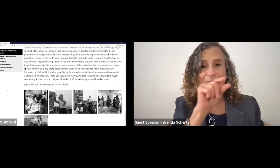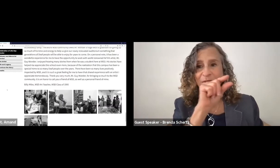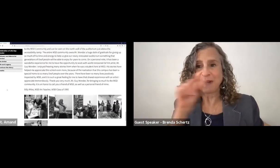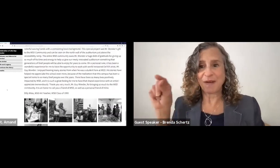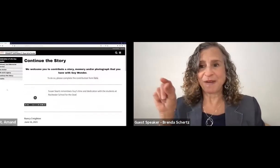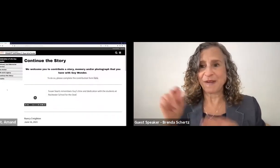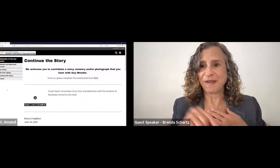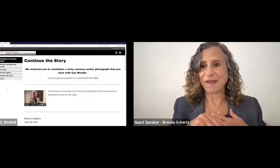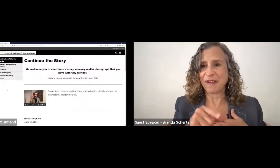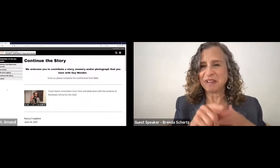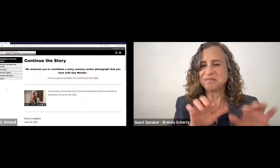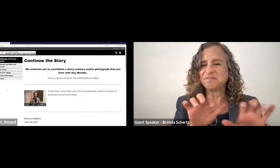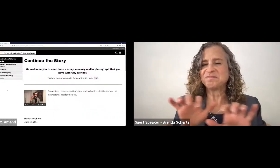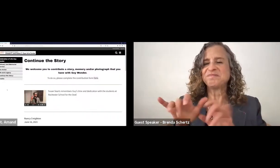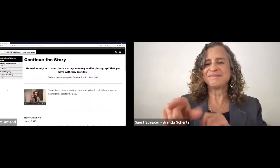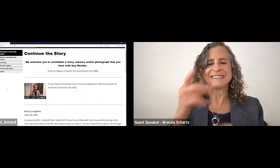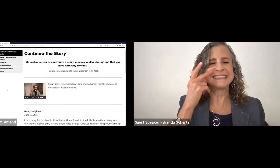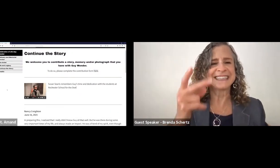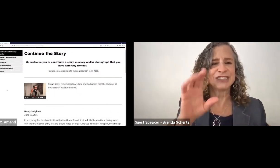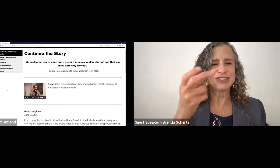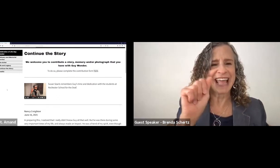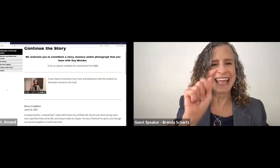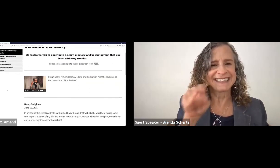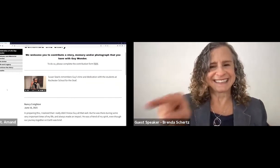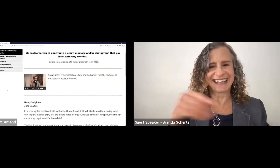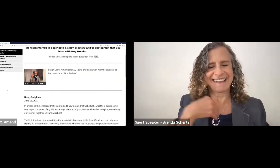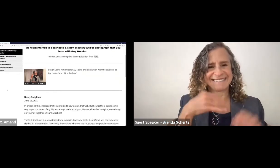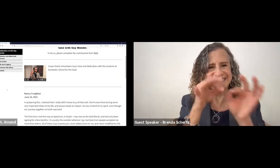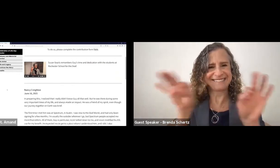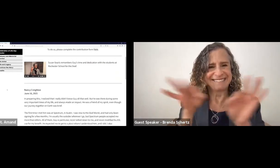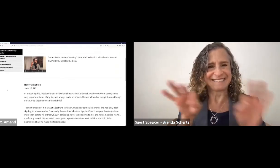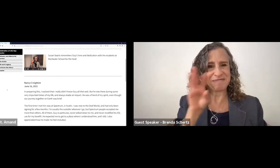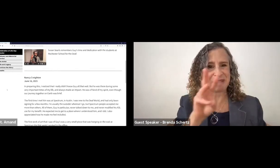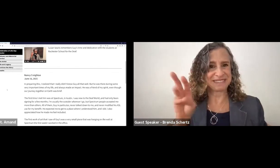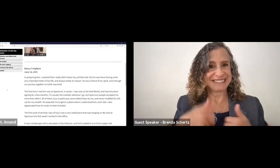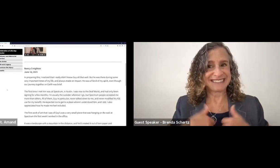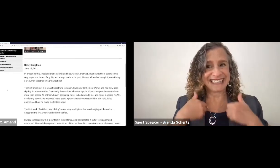the website link in there, please, to show people where to click on, that would be wonderful.